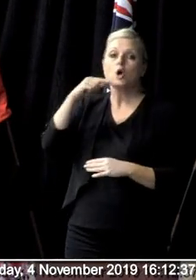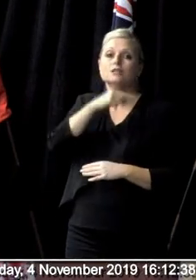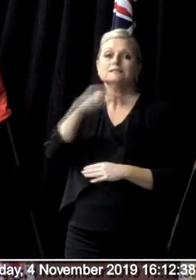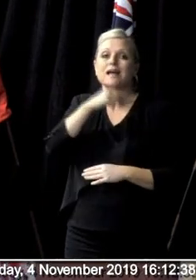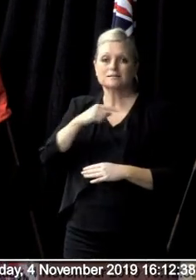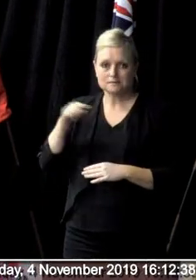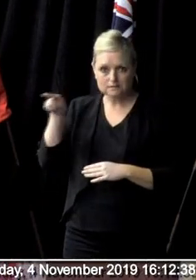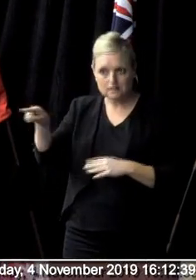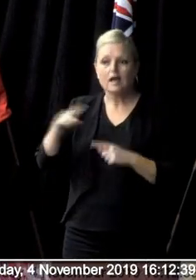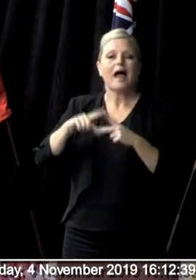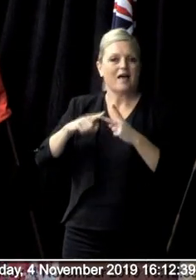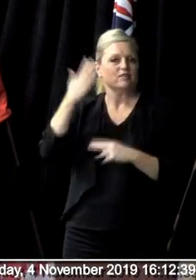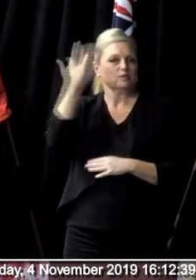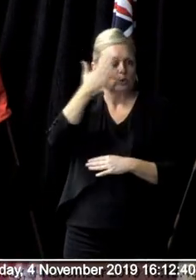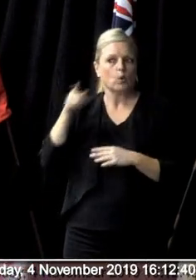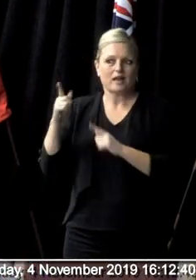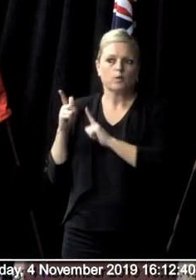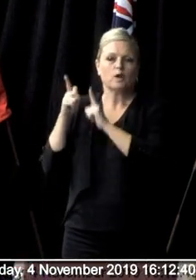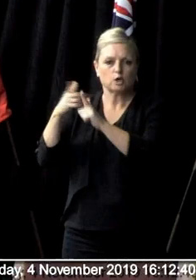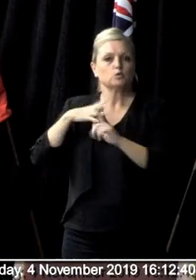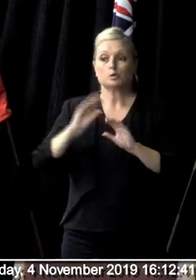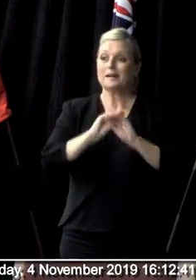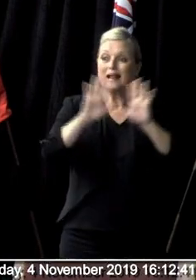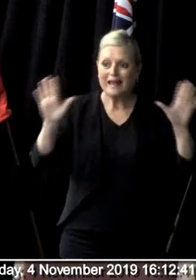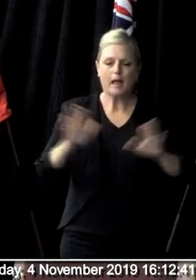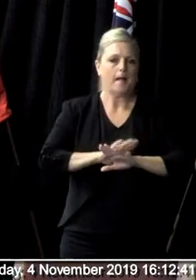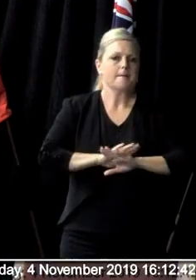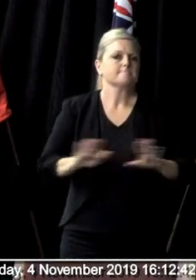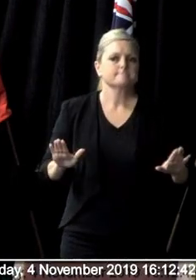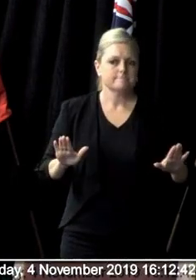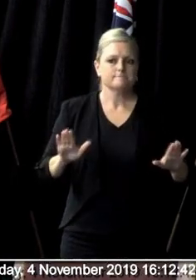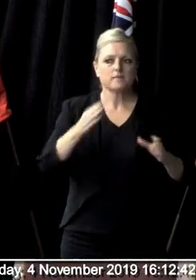school that he attended. Just to make that clear in case there is any doubt by those watching.